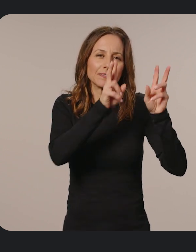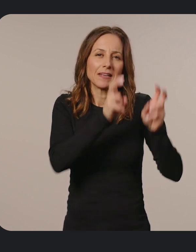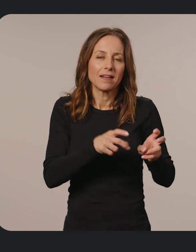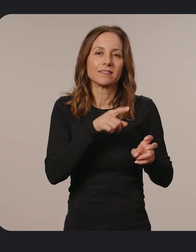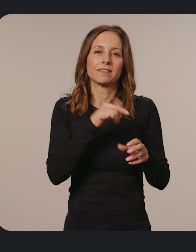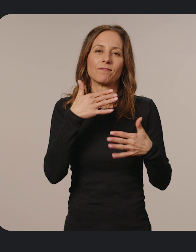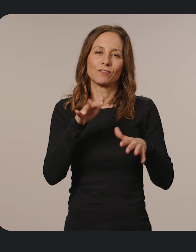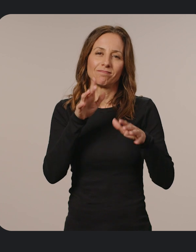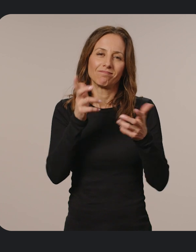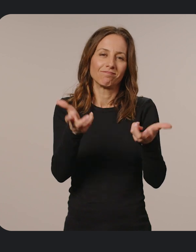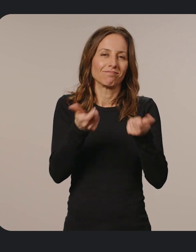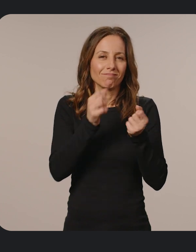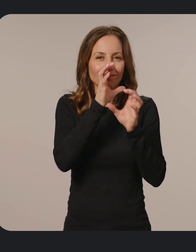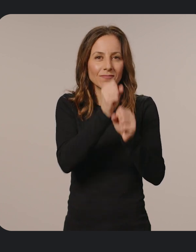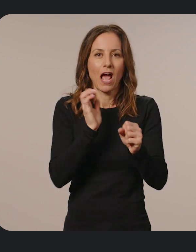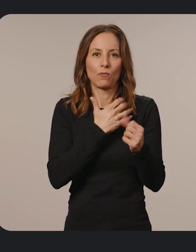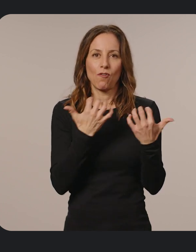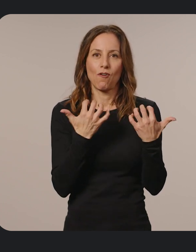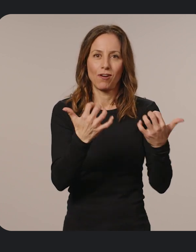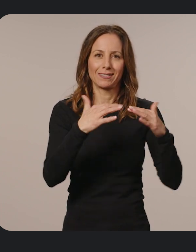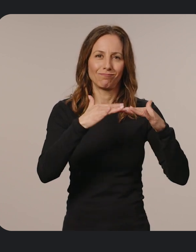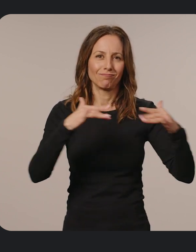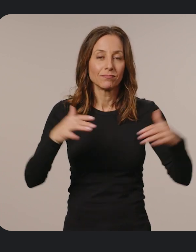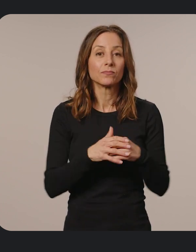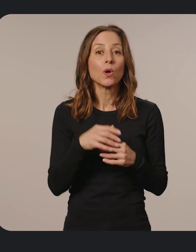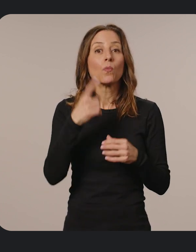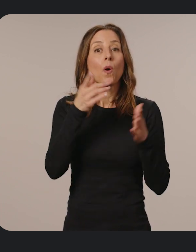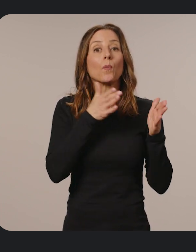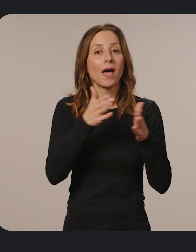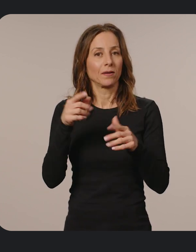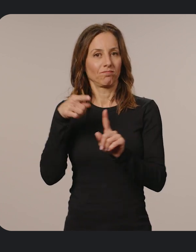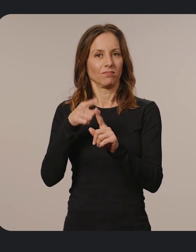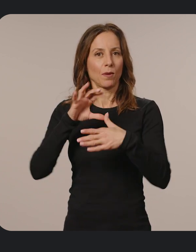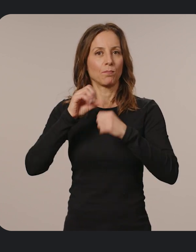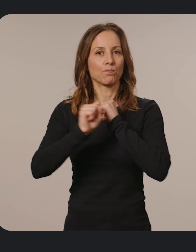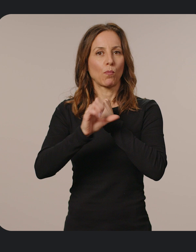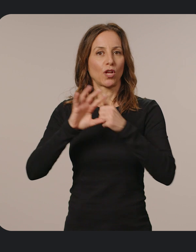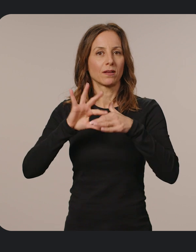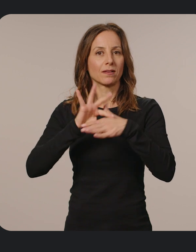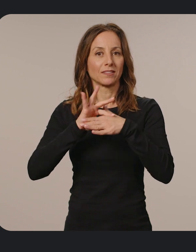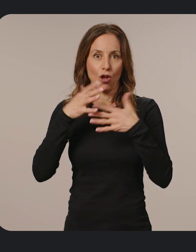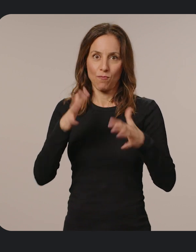which appeal and resonate with our diverse audience. One way to do that is with promotional content, which